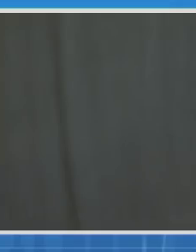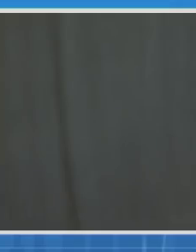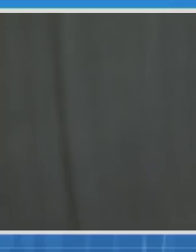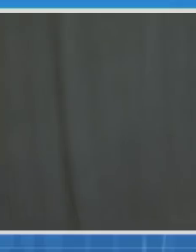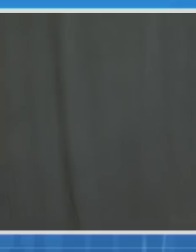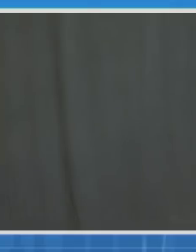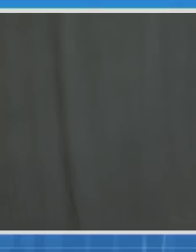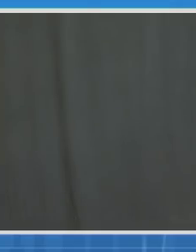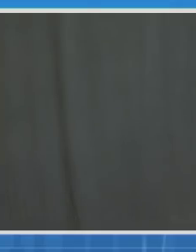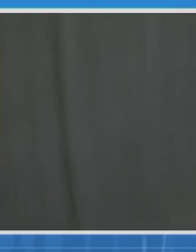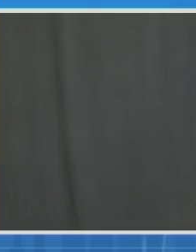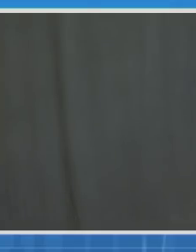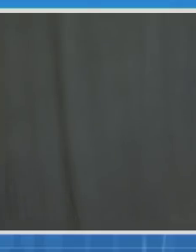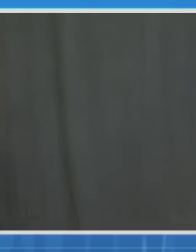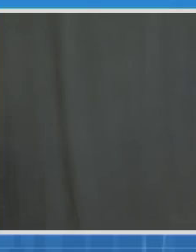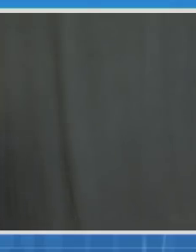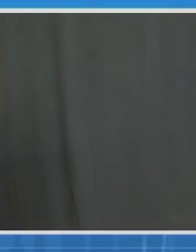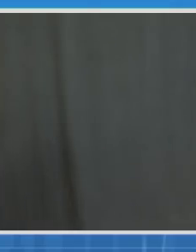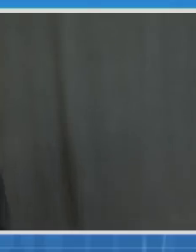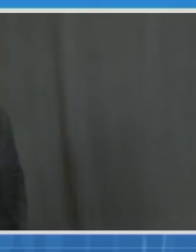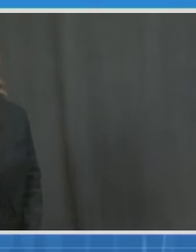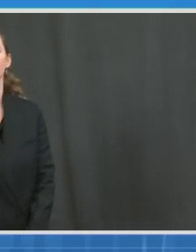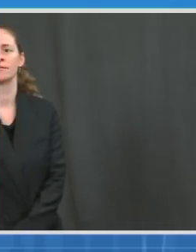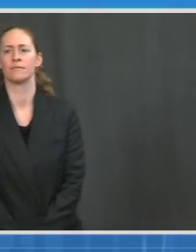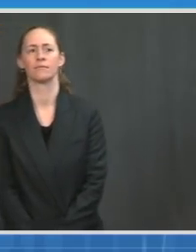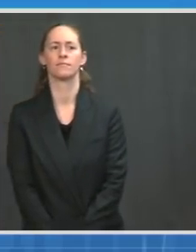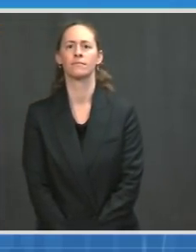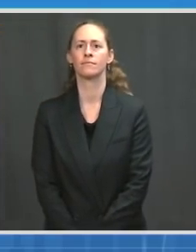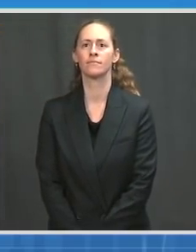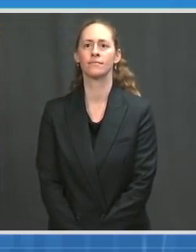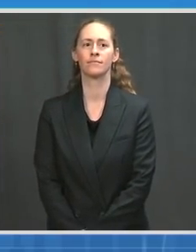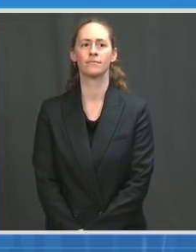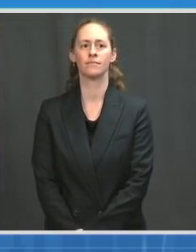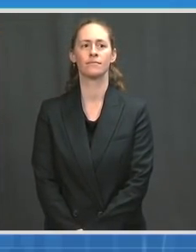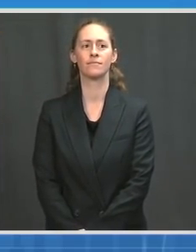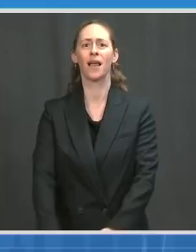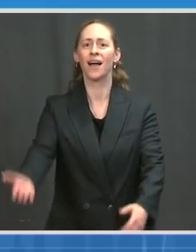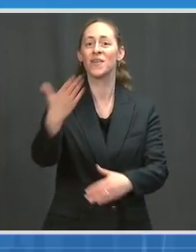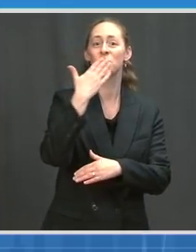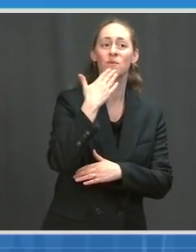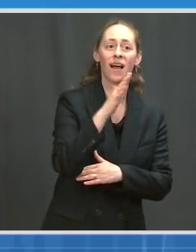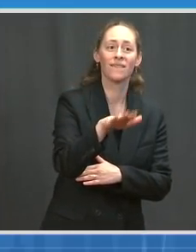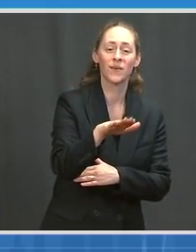Mr. Slavitt: Good afternoon. Thank you for joining us today. Today, I'm joined by Drs. Walensky and Fauci.